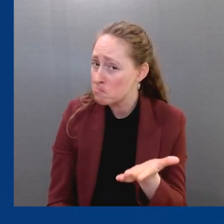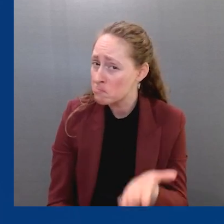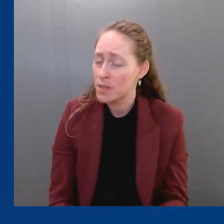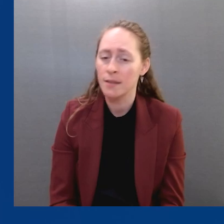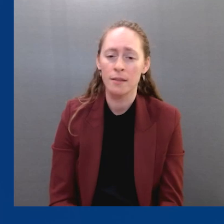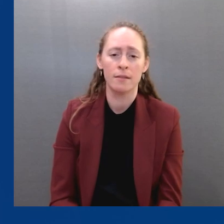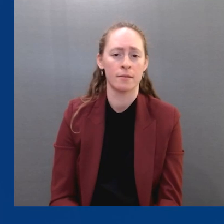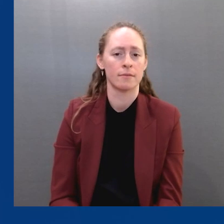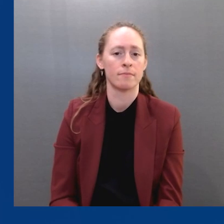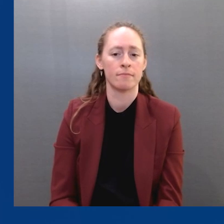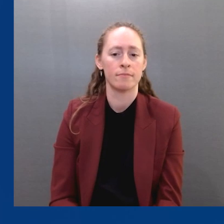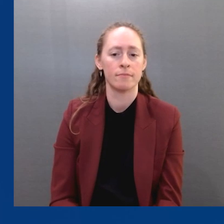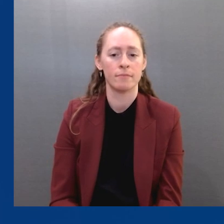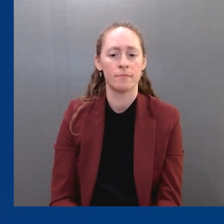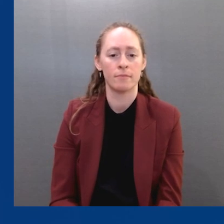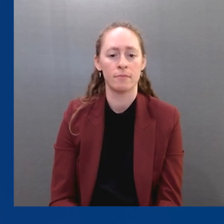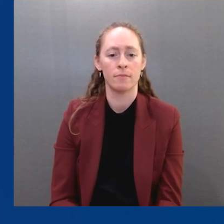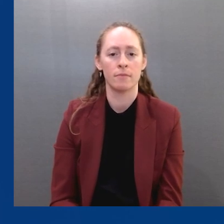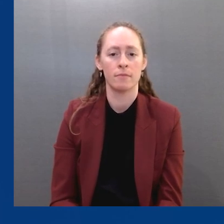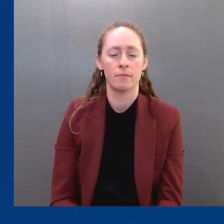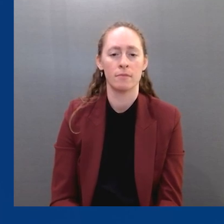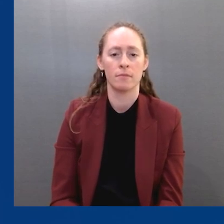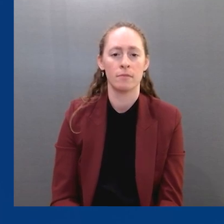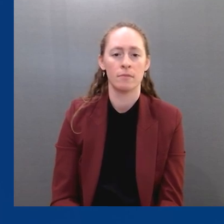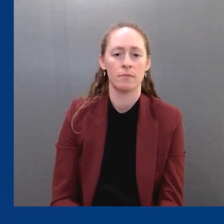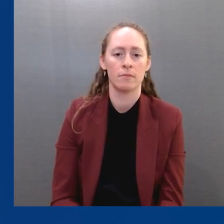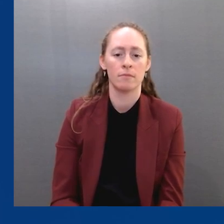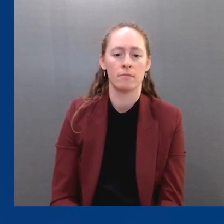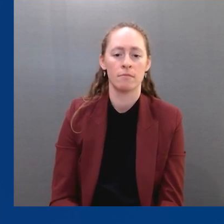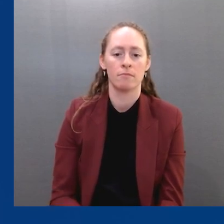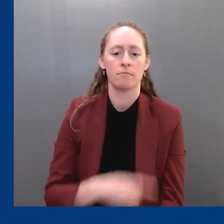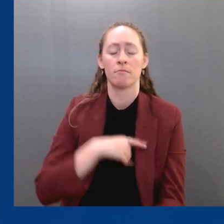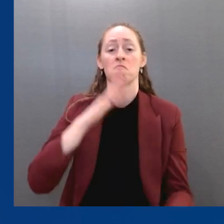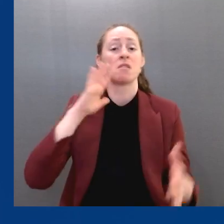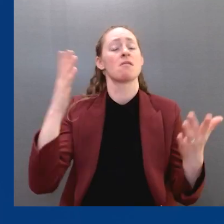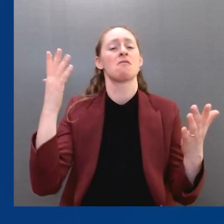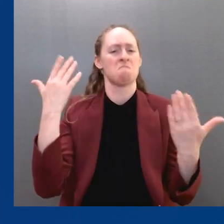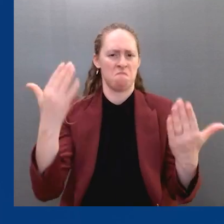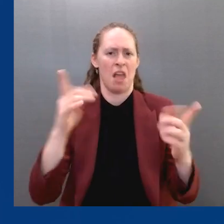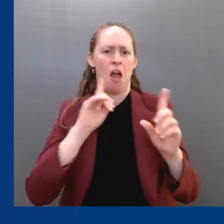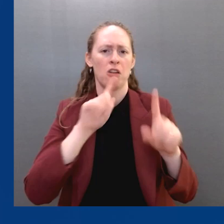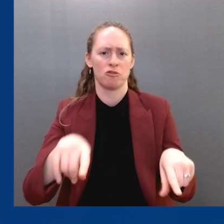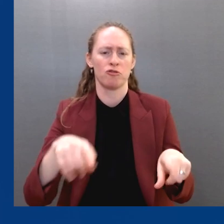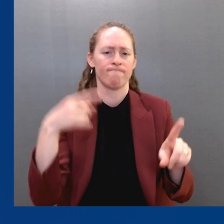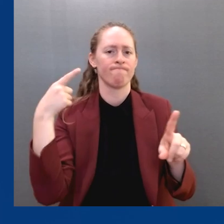Dr. Jha: So let me start off by talking about long COVID and maybe Rochelle, I can pop the question